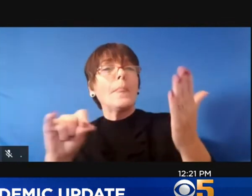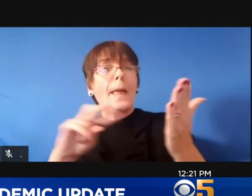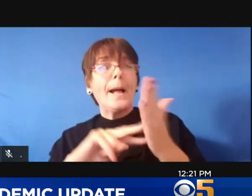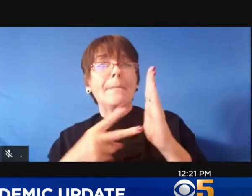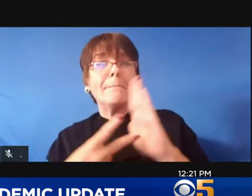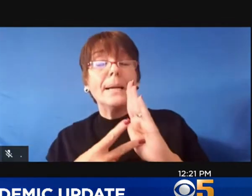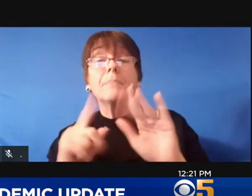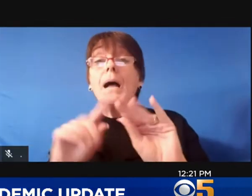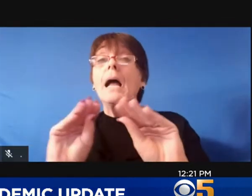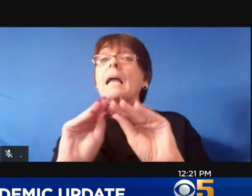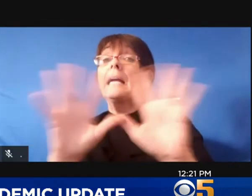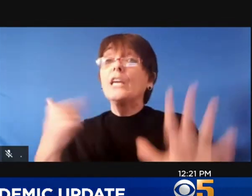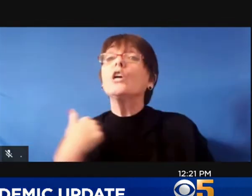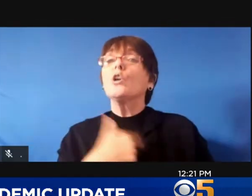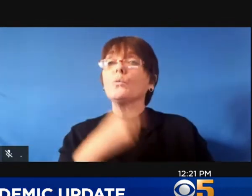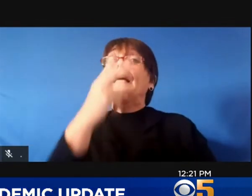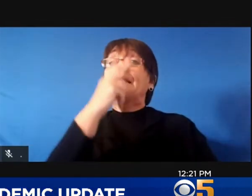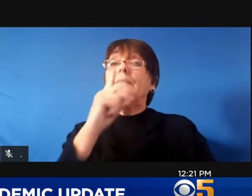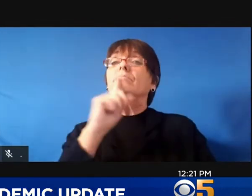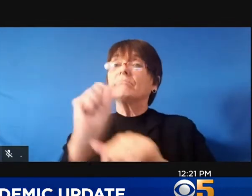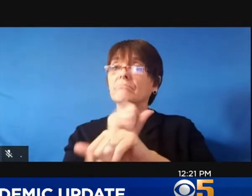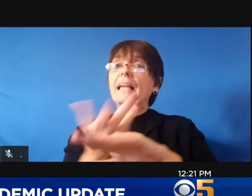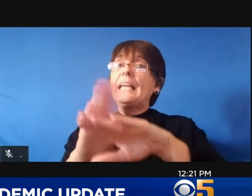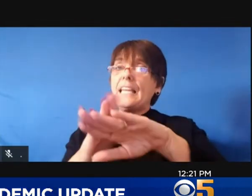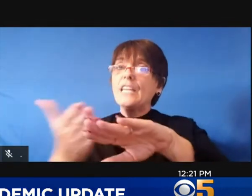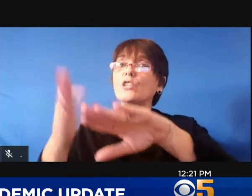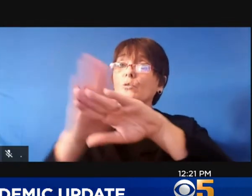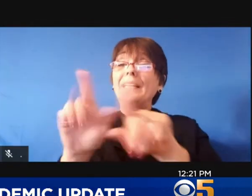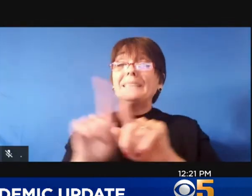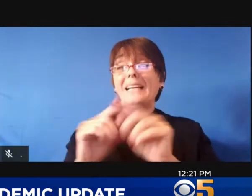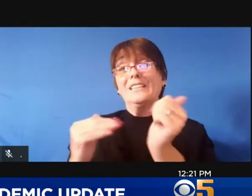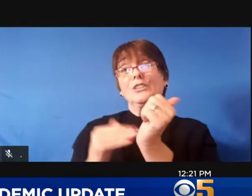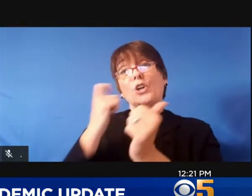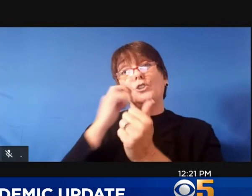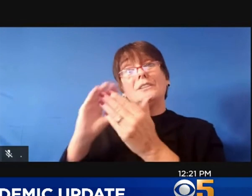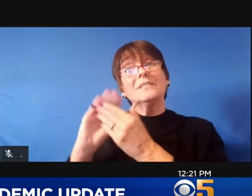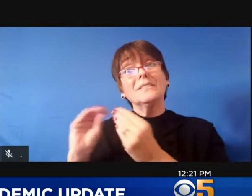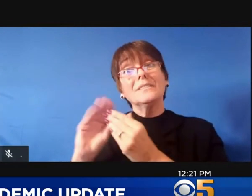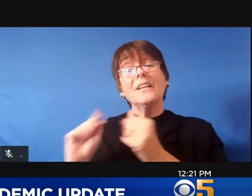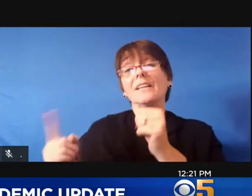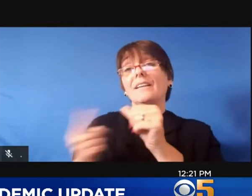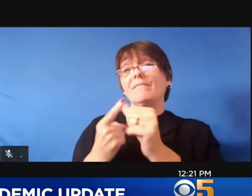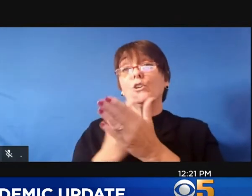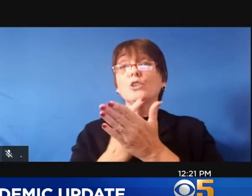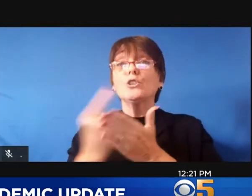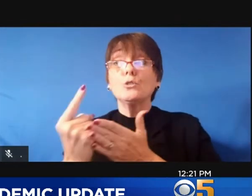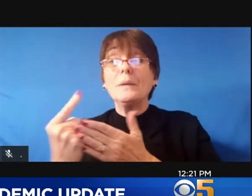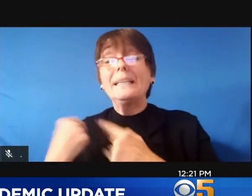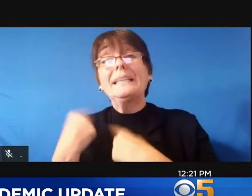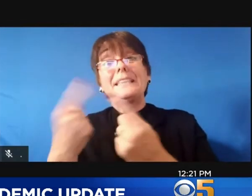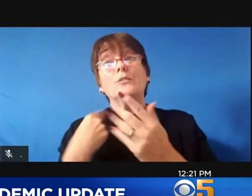IT GIVES US CONCERN. IS CALIFORNIA IN A SURGE? IT IS HARD TO SAY WHAT THE DEFINITION IS.